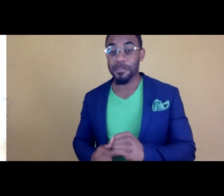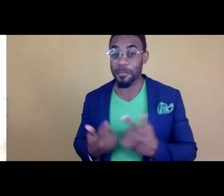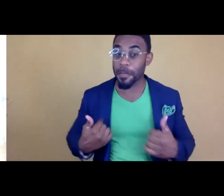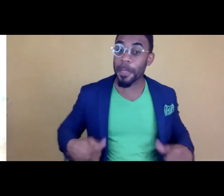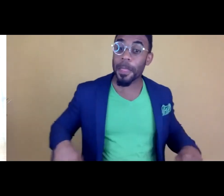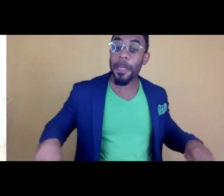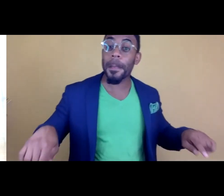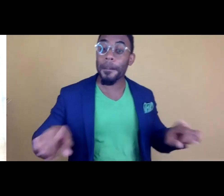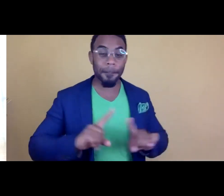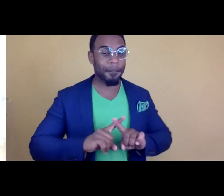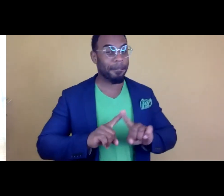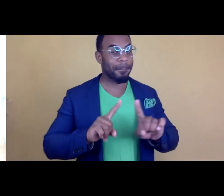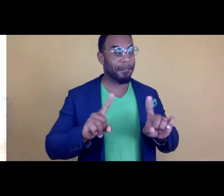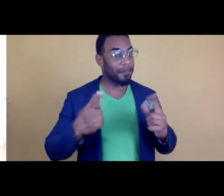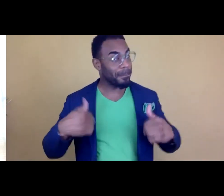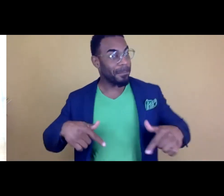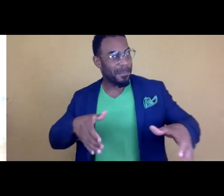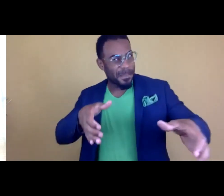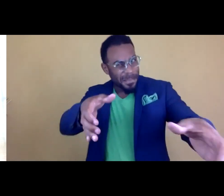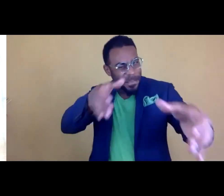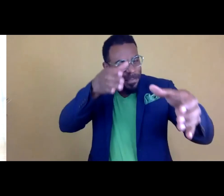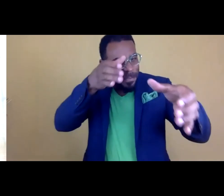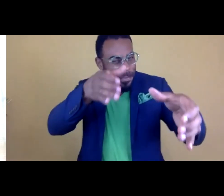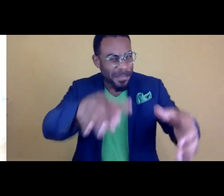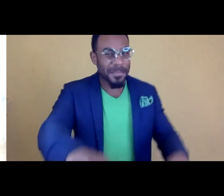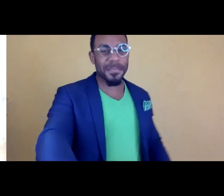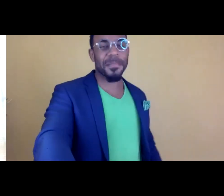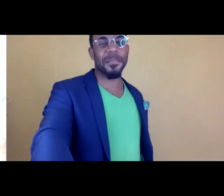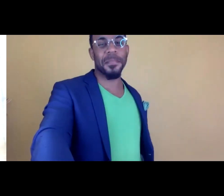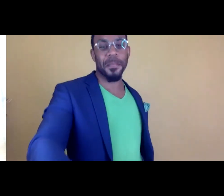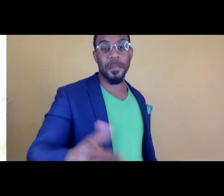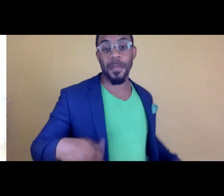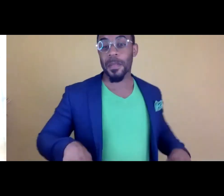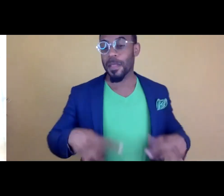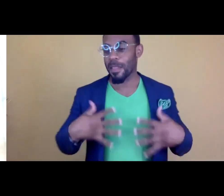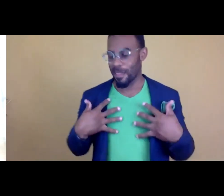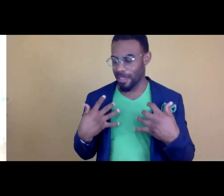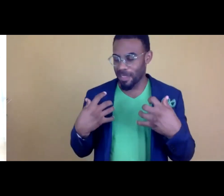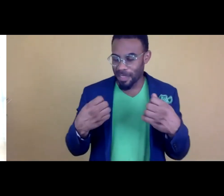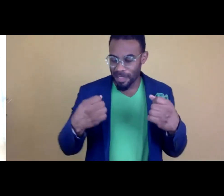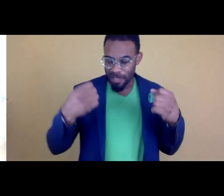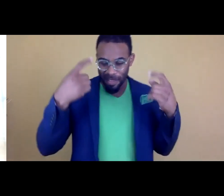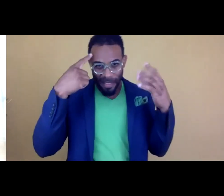Somos diferente, e intelligente,